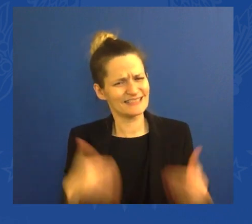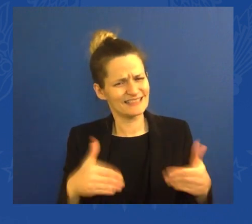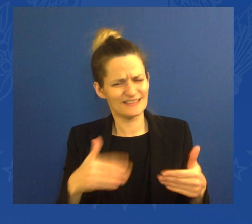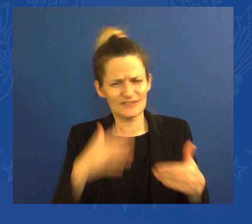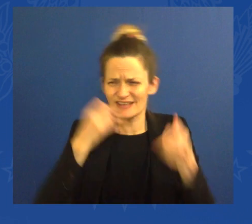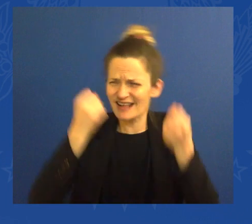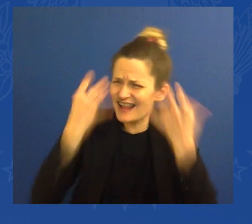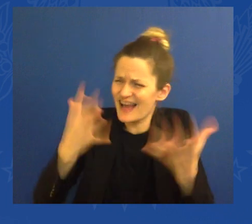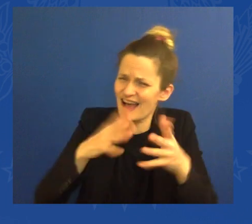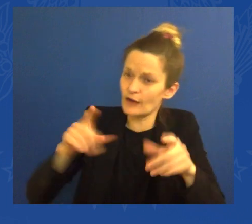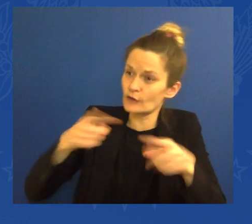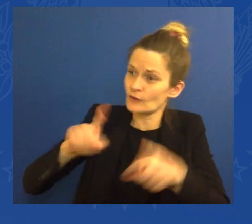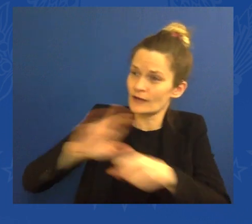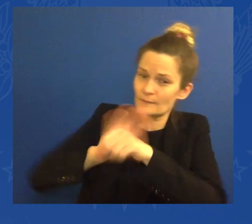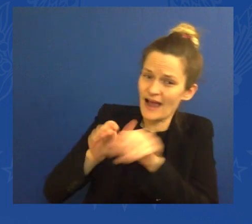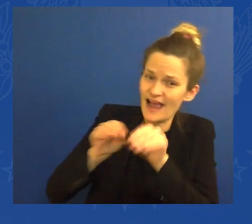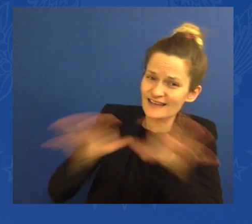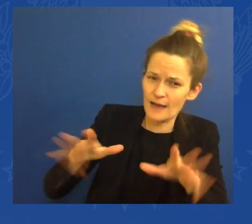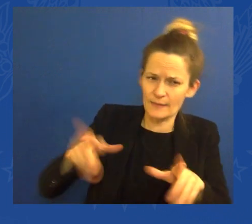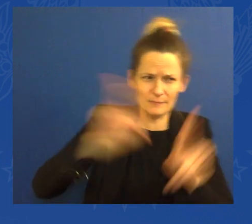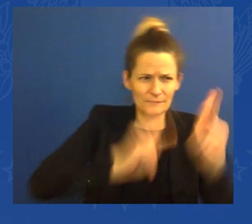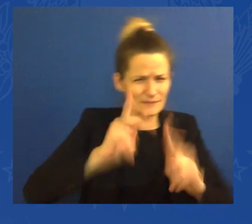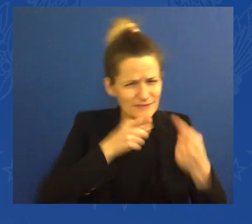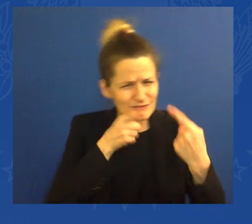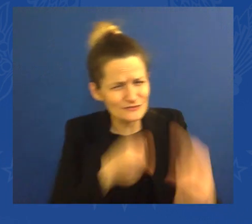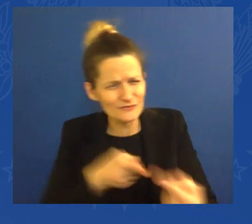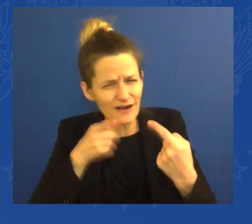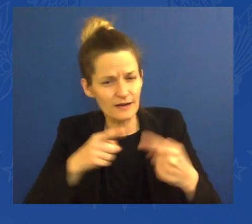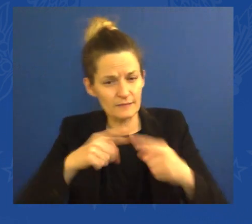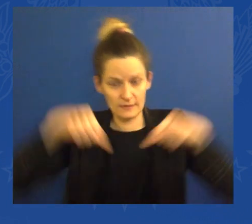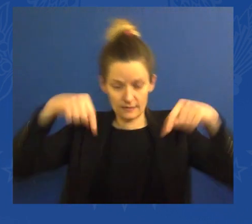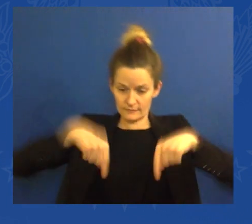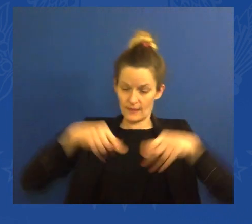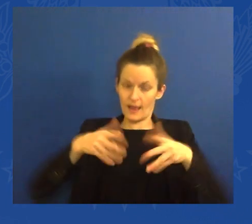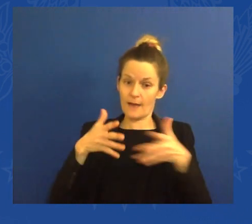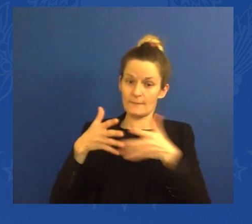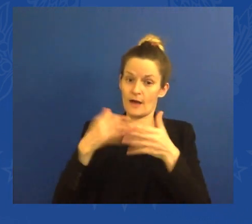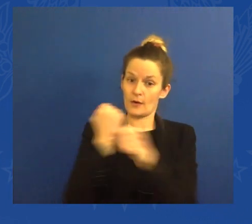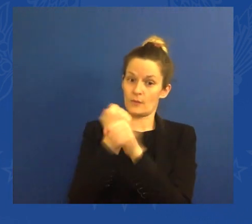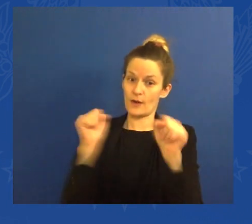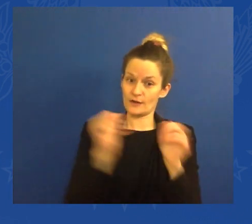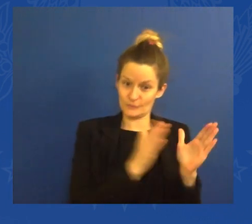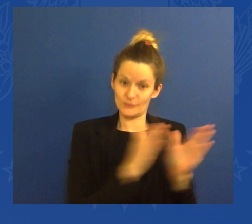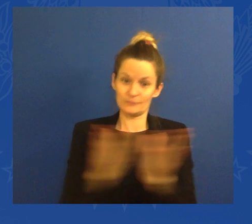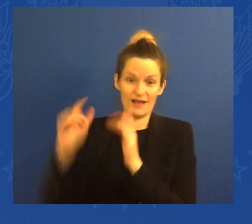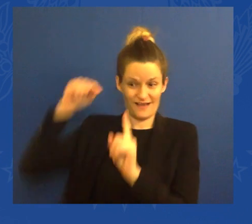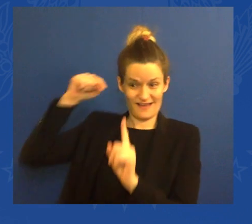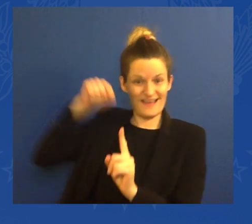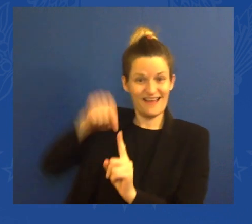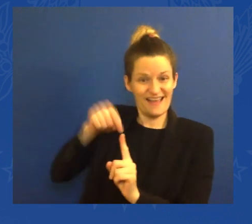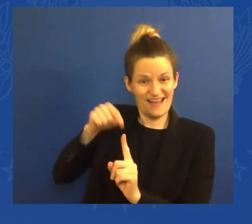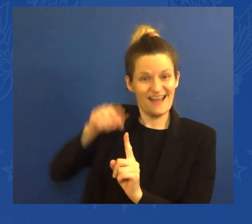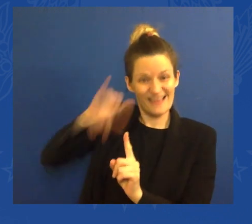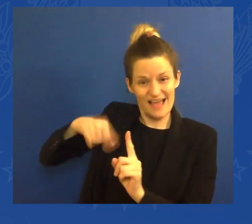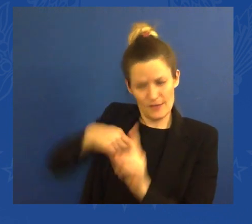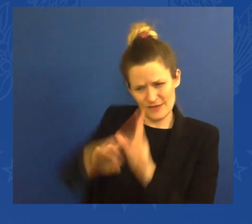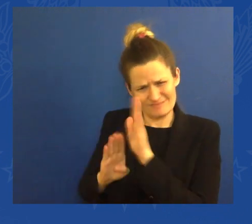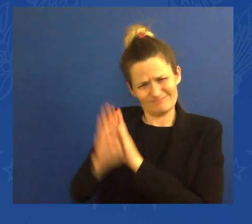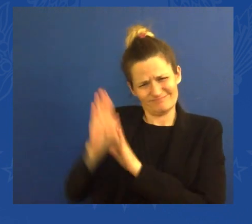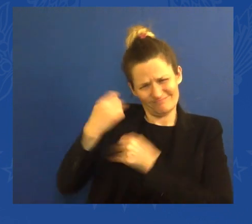created 6.5 million jobs -- more jobs than any American has ever created in a single year.